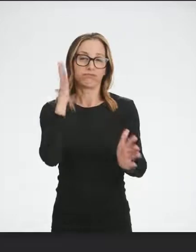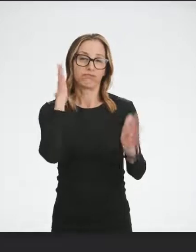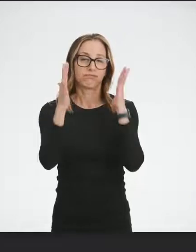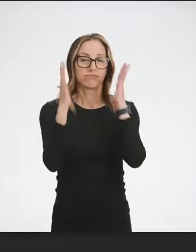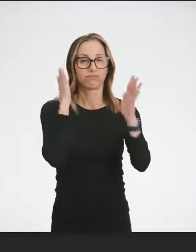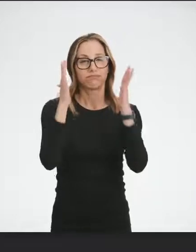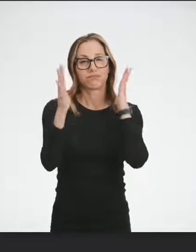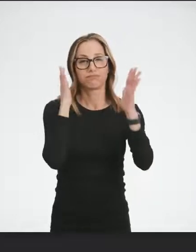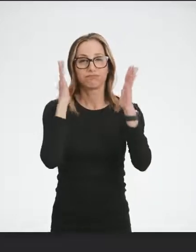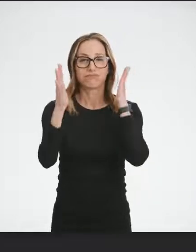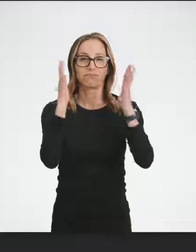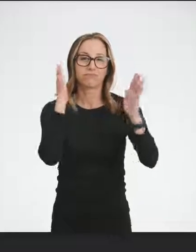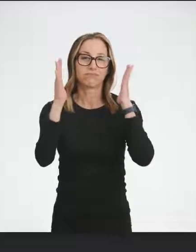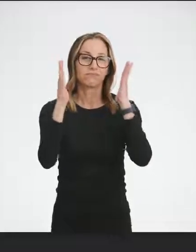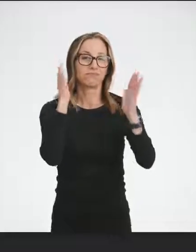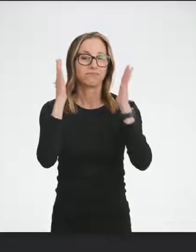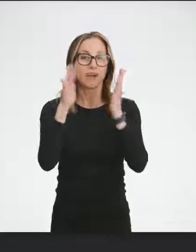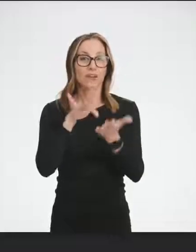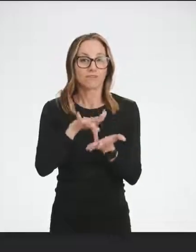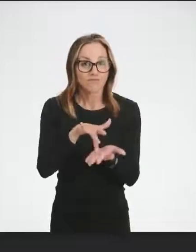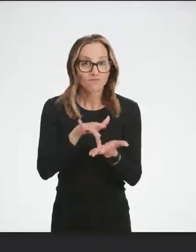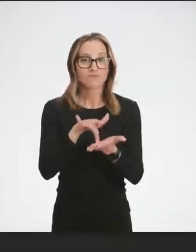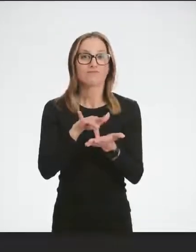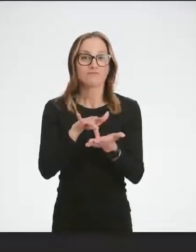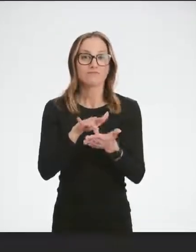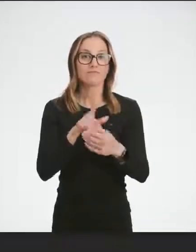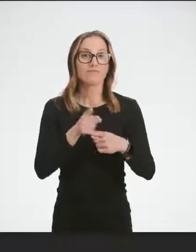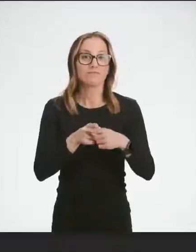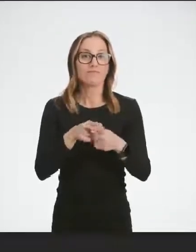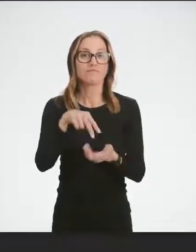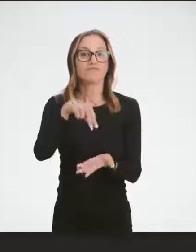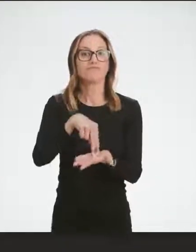Users can simply tap to move down the street.